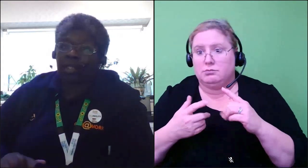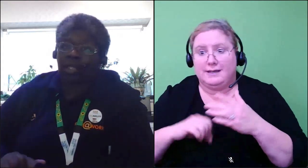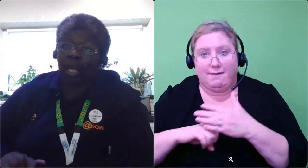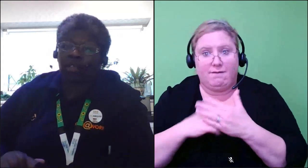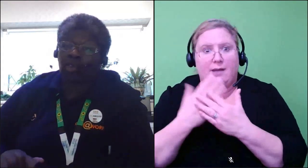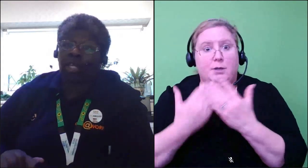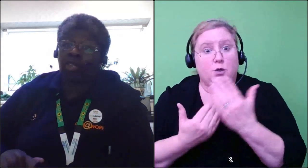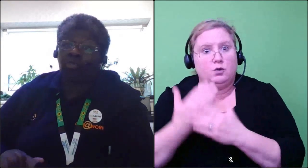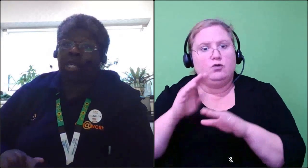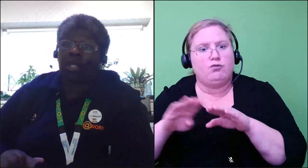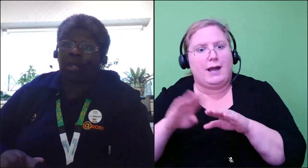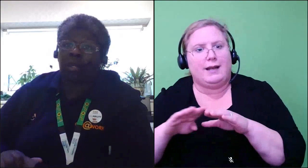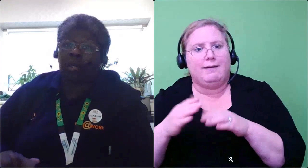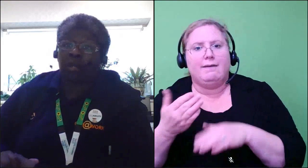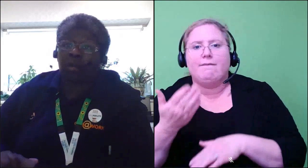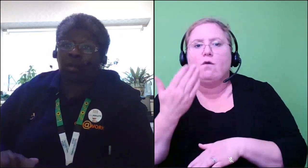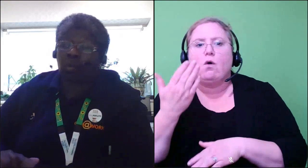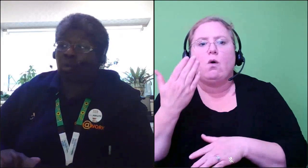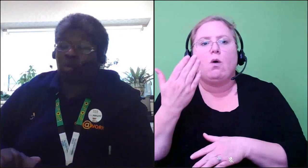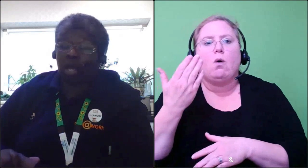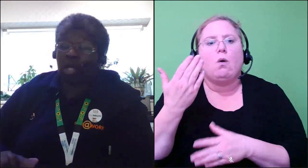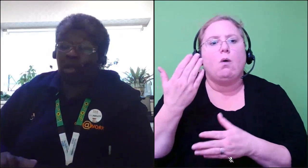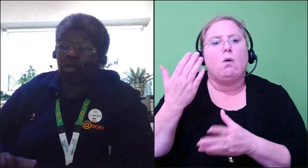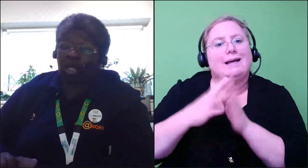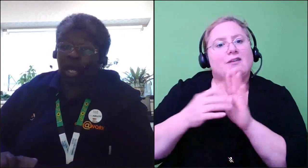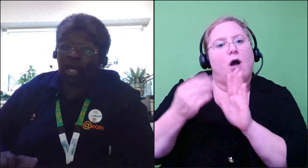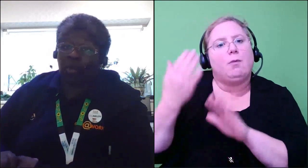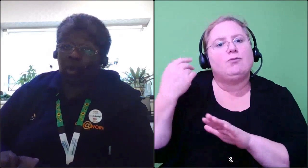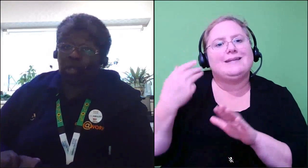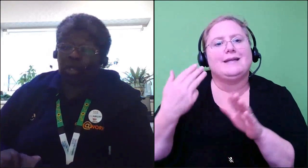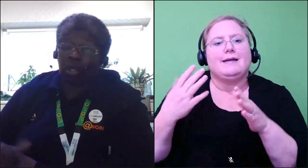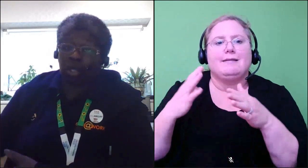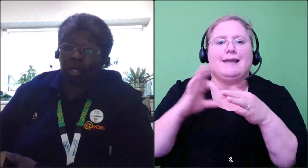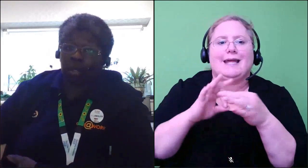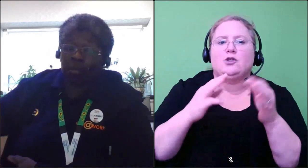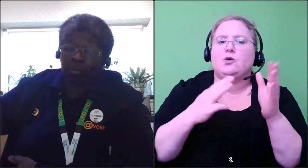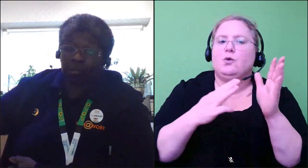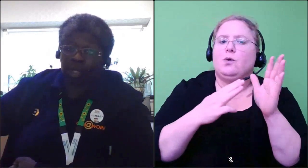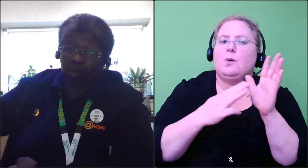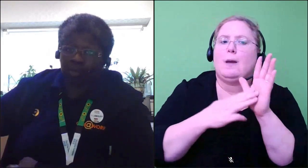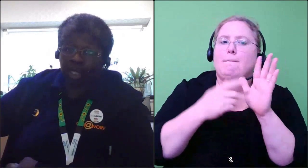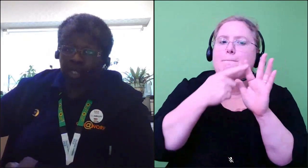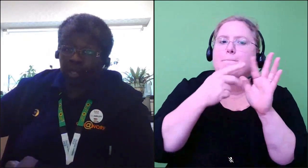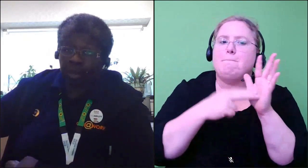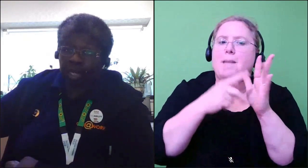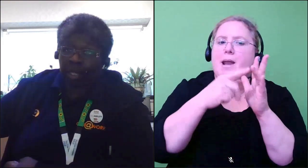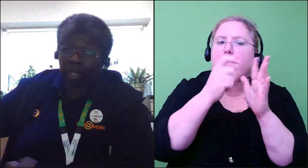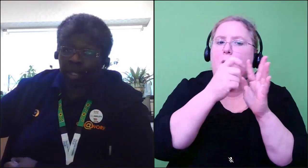Our training the trainer alongside what as we've seen on the media.